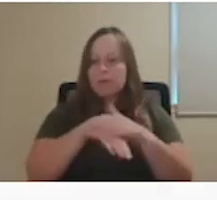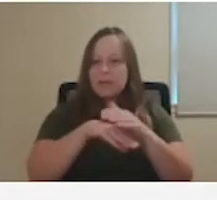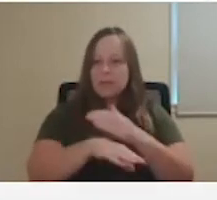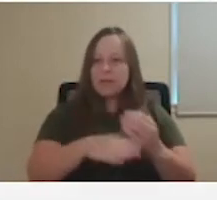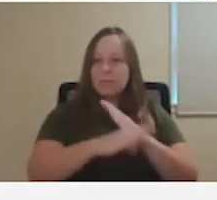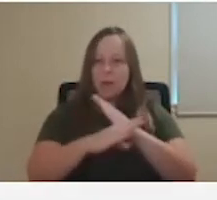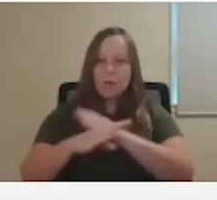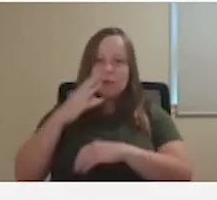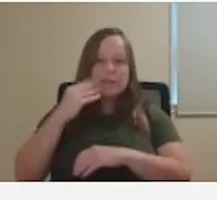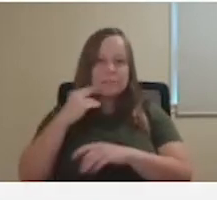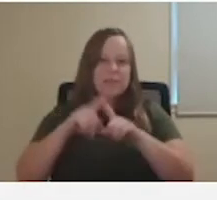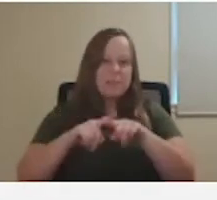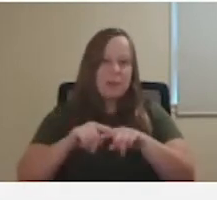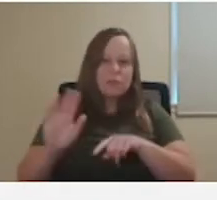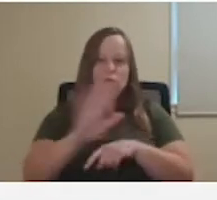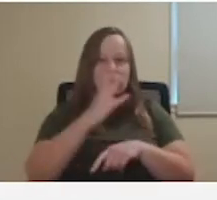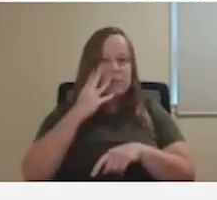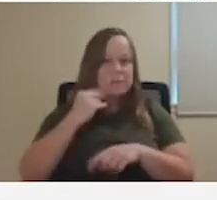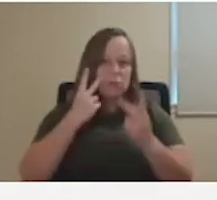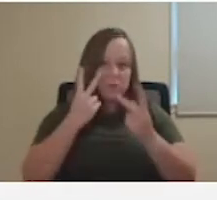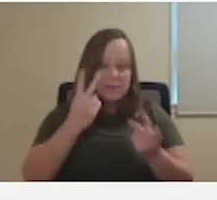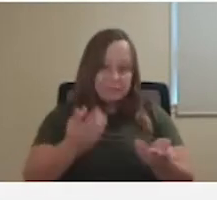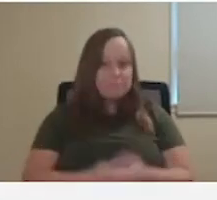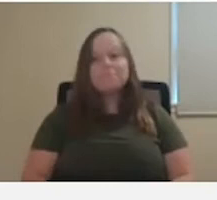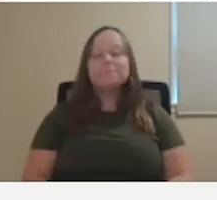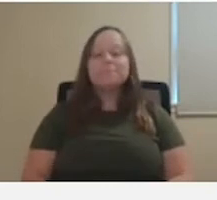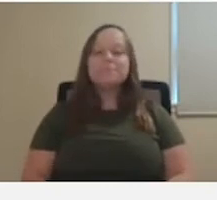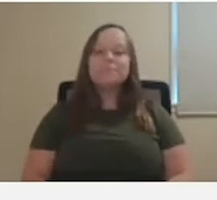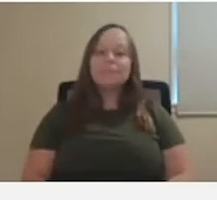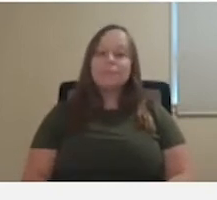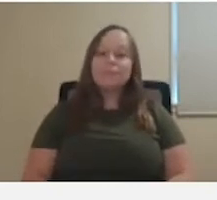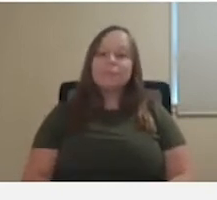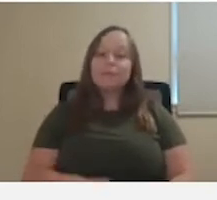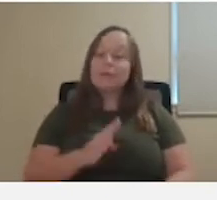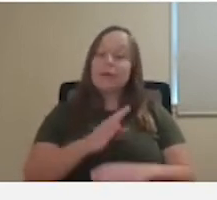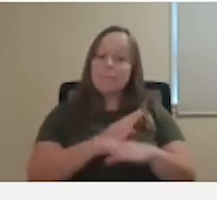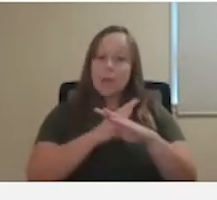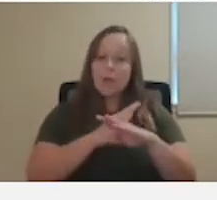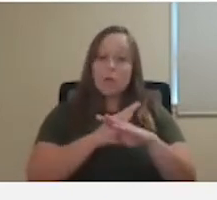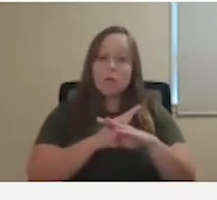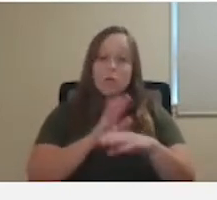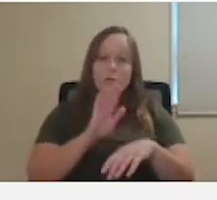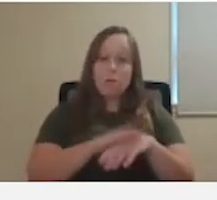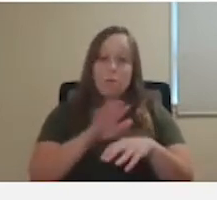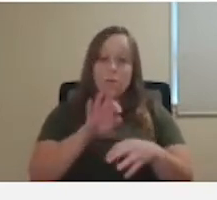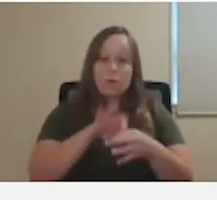on the type of barrier that you see. For barriers on Election Day, immediate barriers that